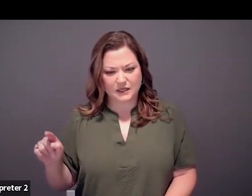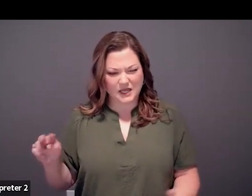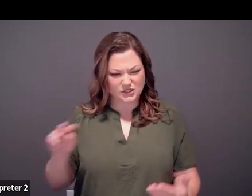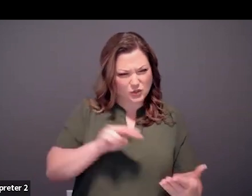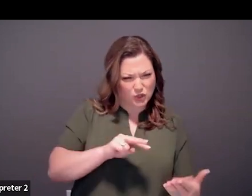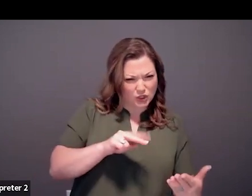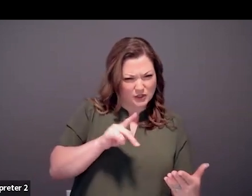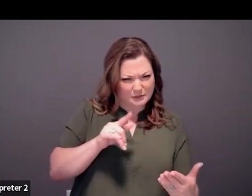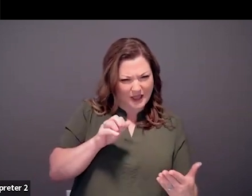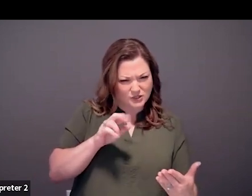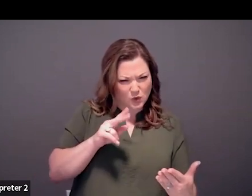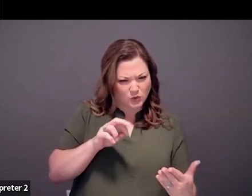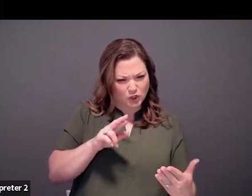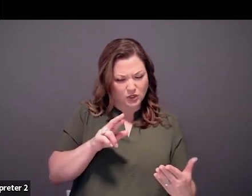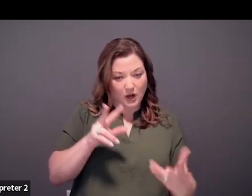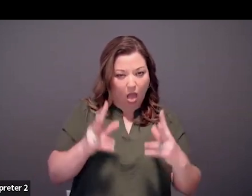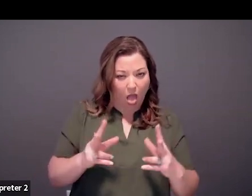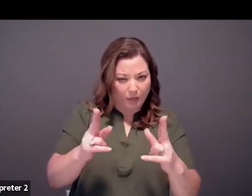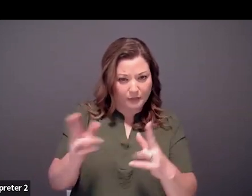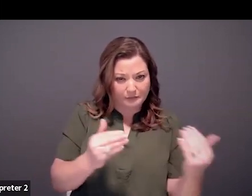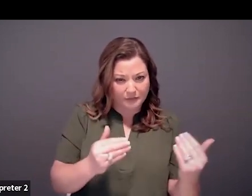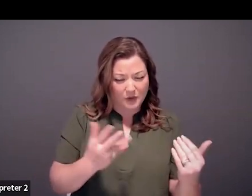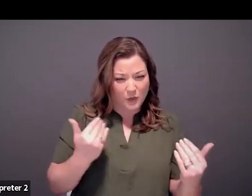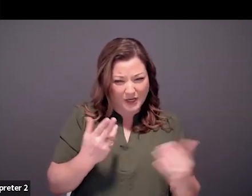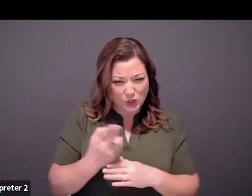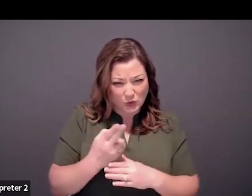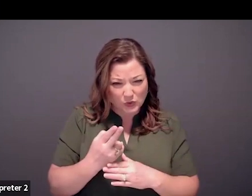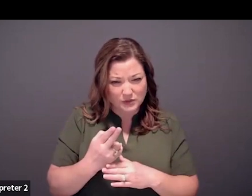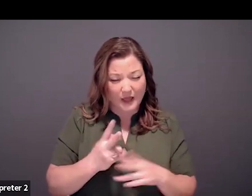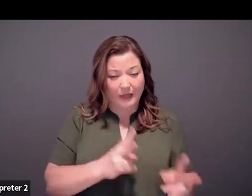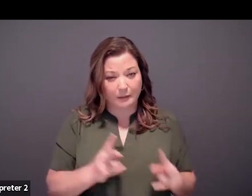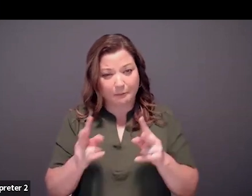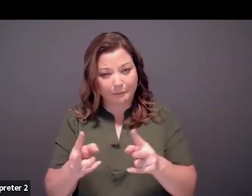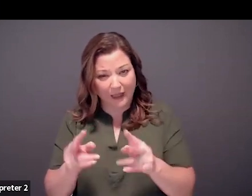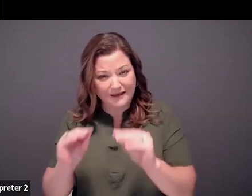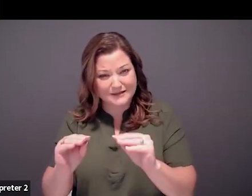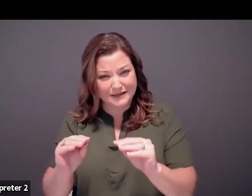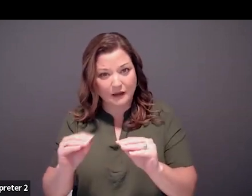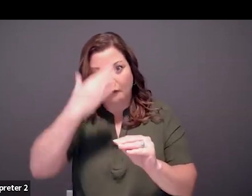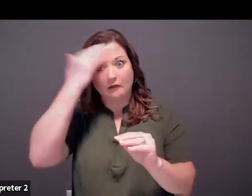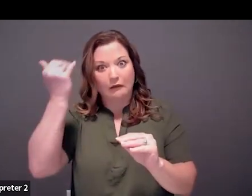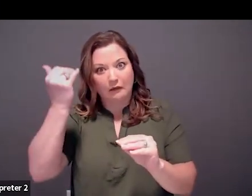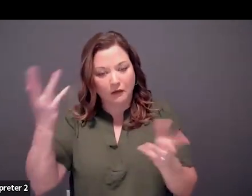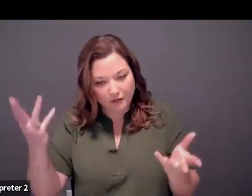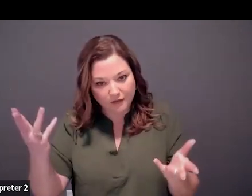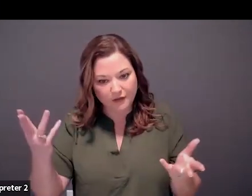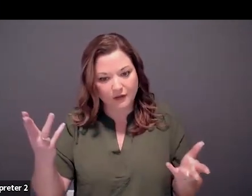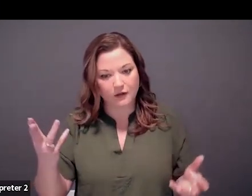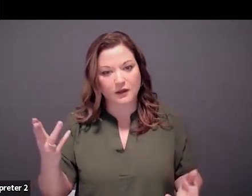cut the content out that he had started typing and then paste it back in because he had forgotten. He says it becomes frustrating